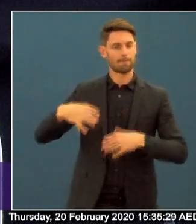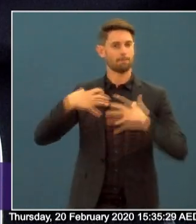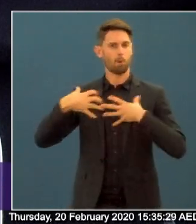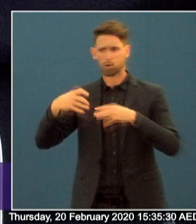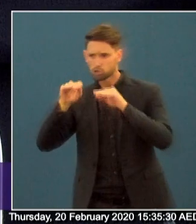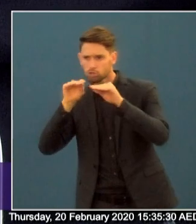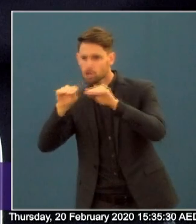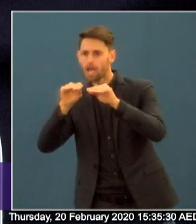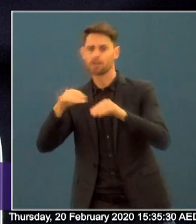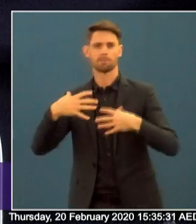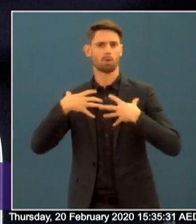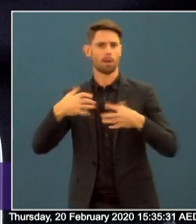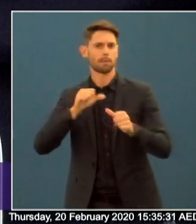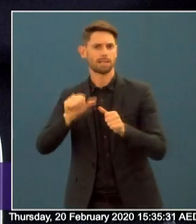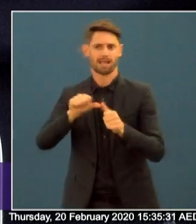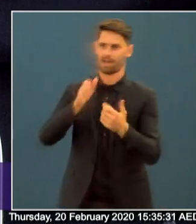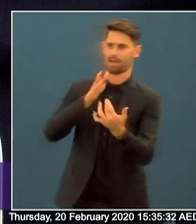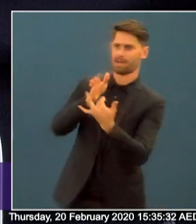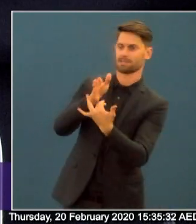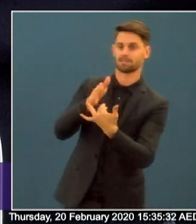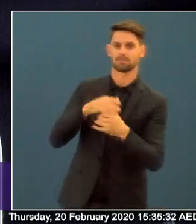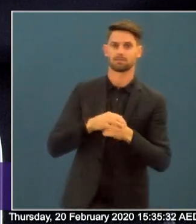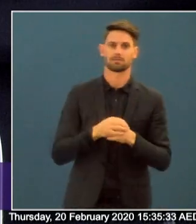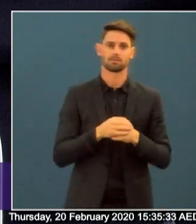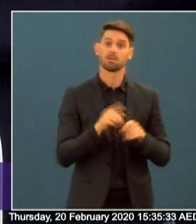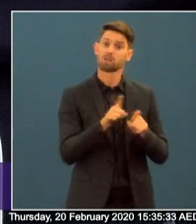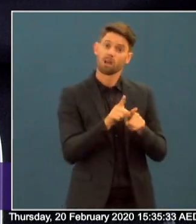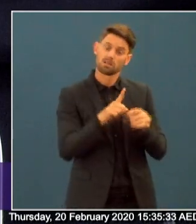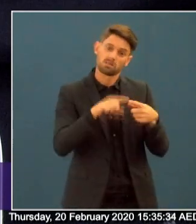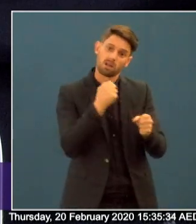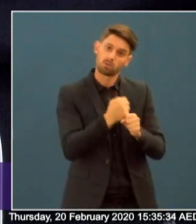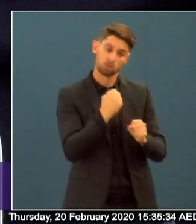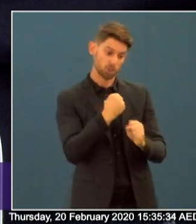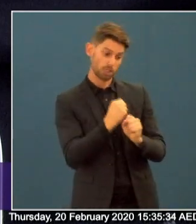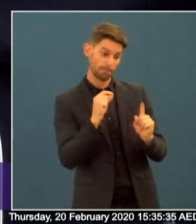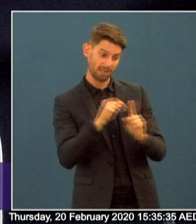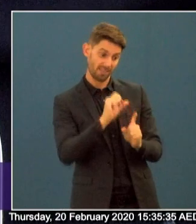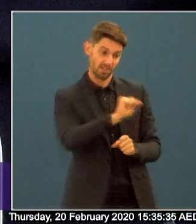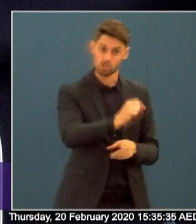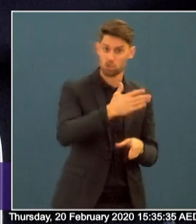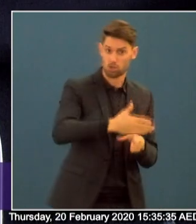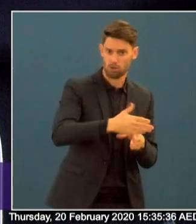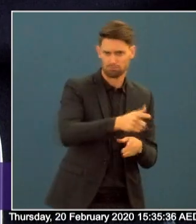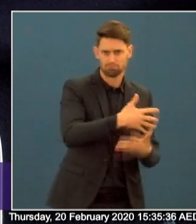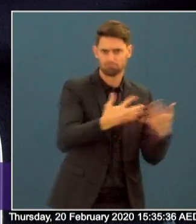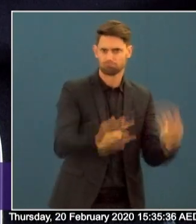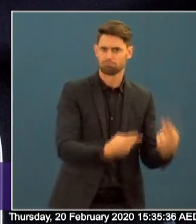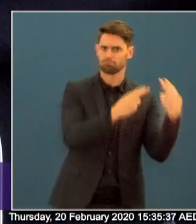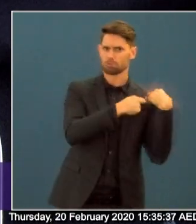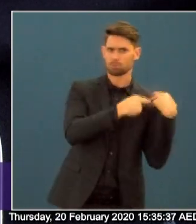importance of the primary health care network, GPs, for example, remains critical to meeting the health needs of children,